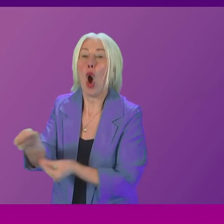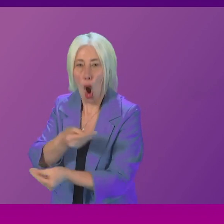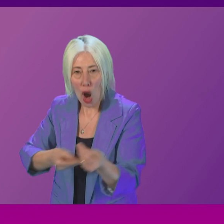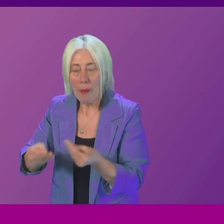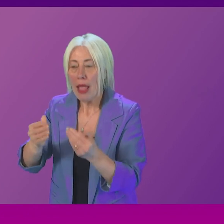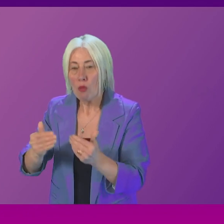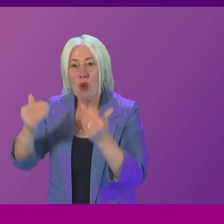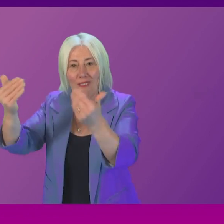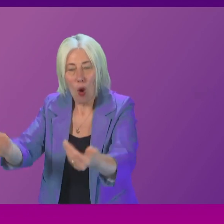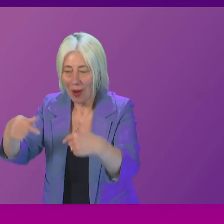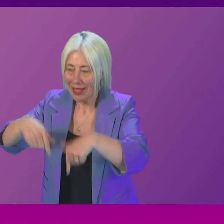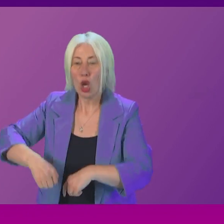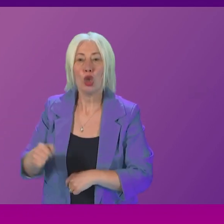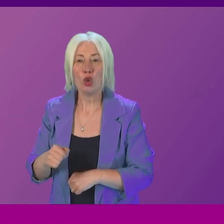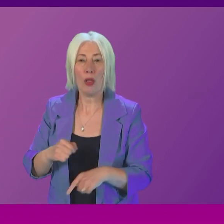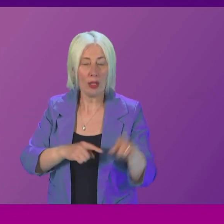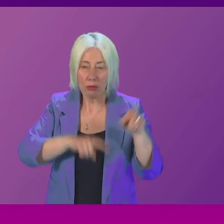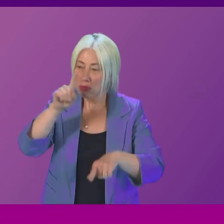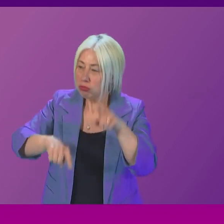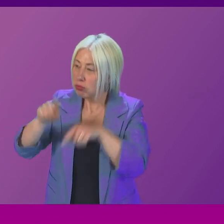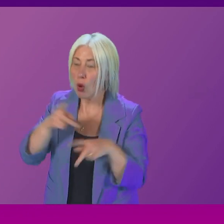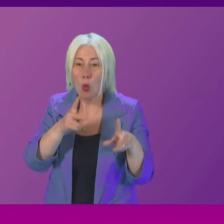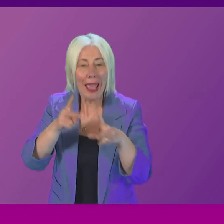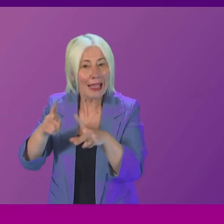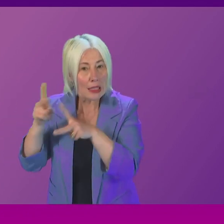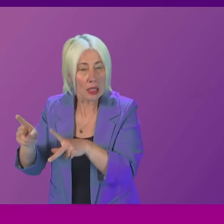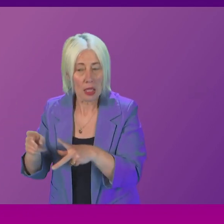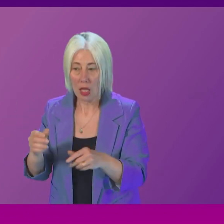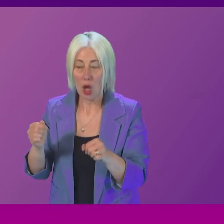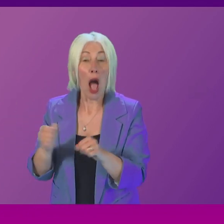We are taking forward a range of interventions, and I am happy to write to Audrey Nicoll with